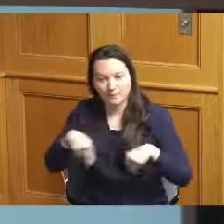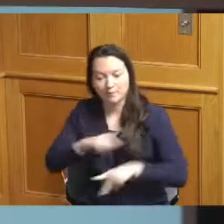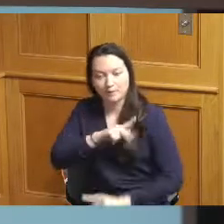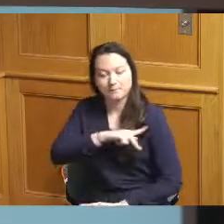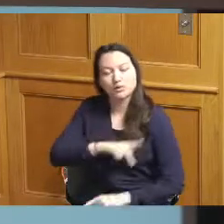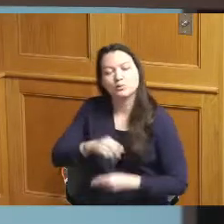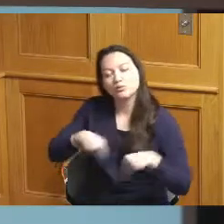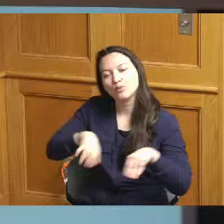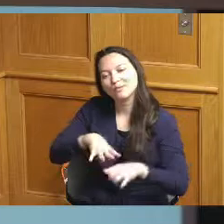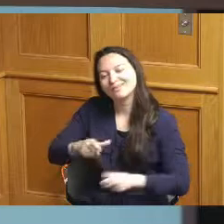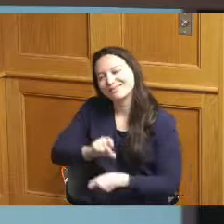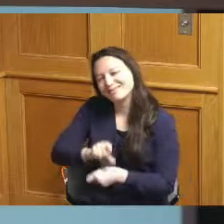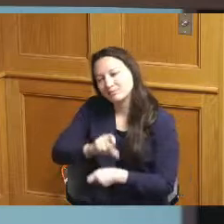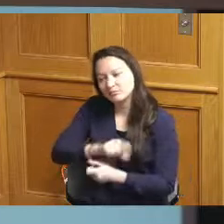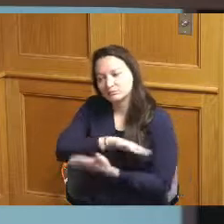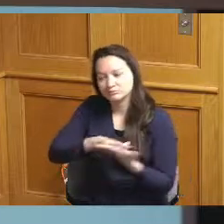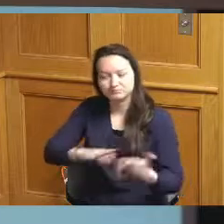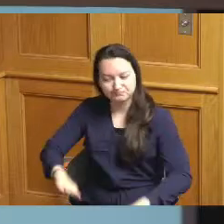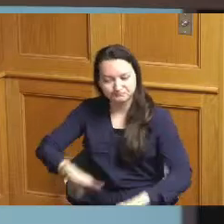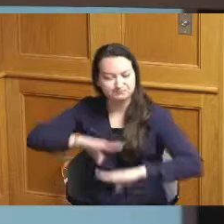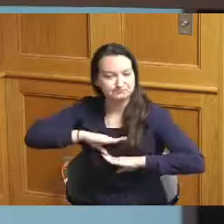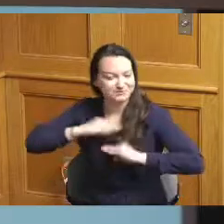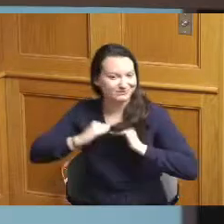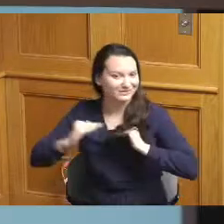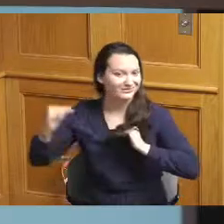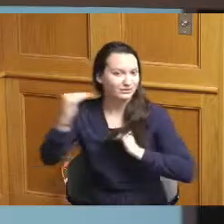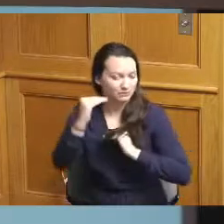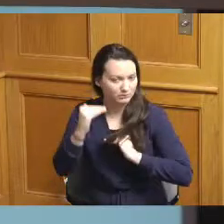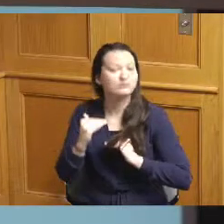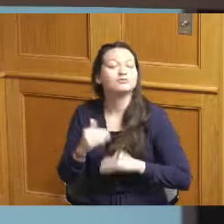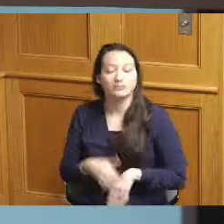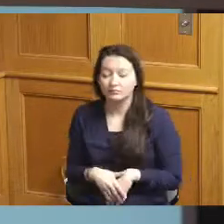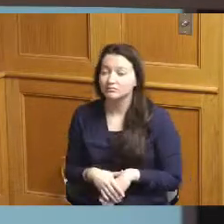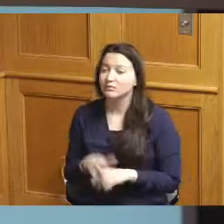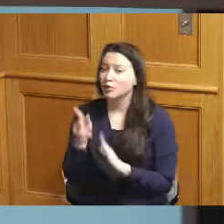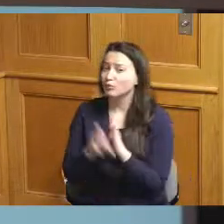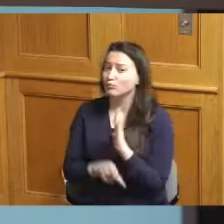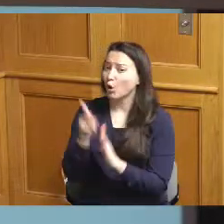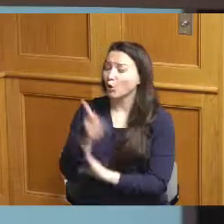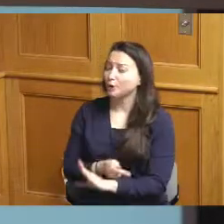employment have all been met and exceeded so as a as a program it's working very well